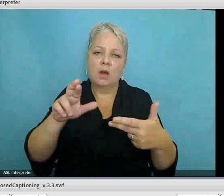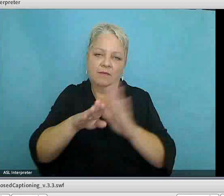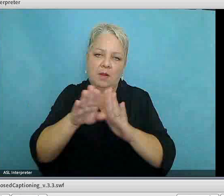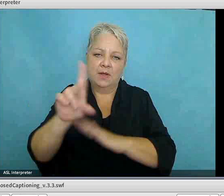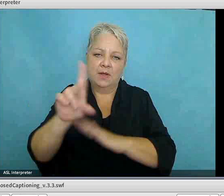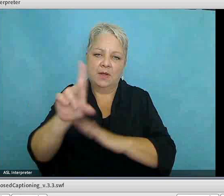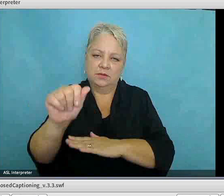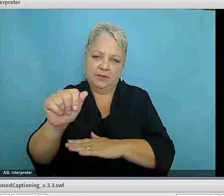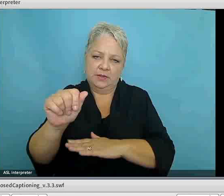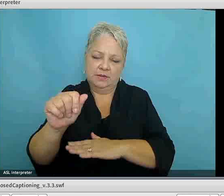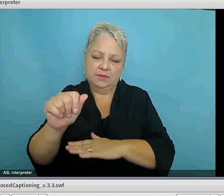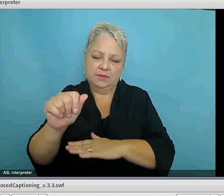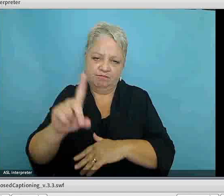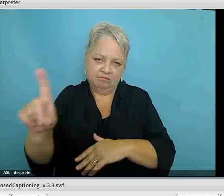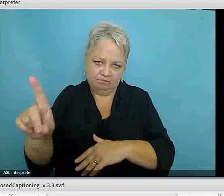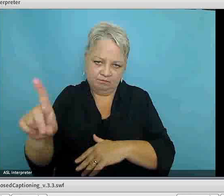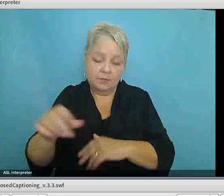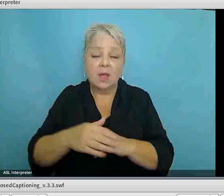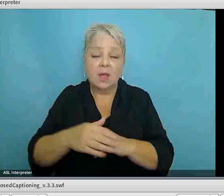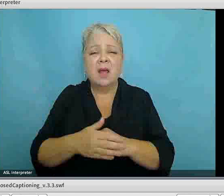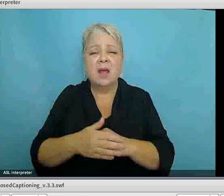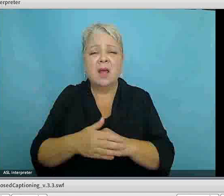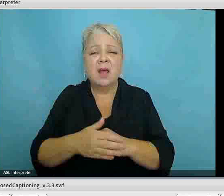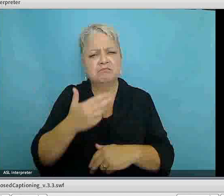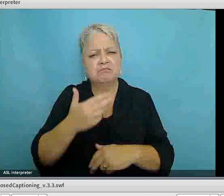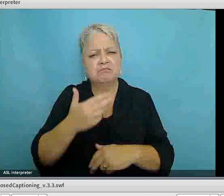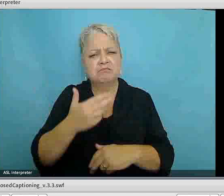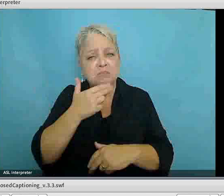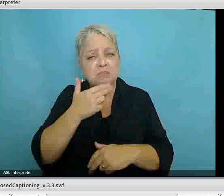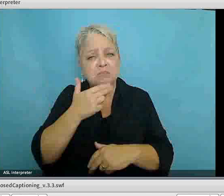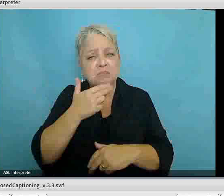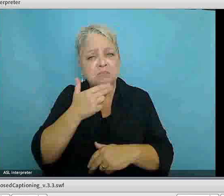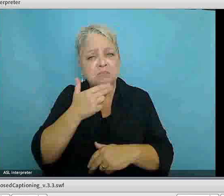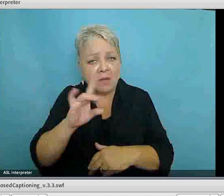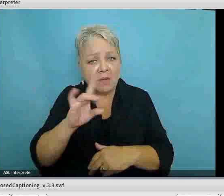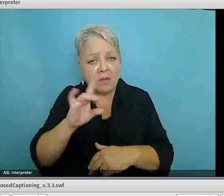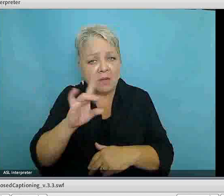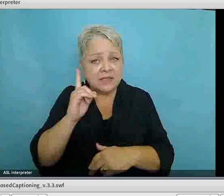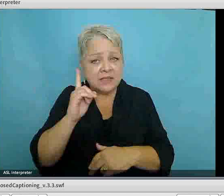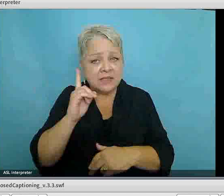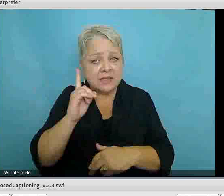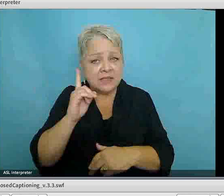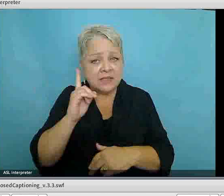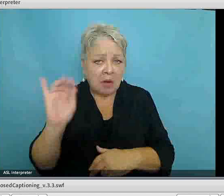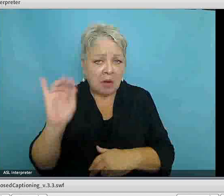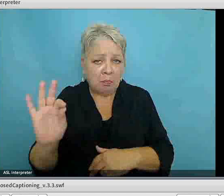Now, that might seem like a small number, and that's mainly because we are not including